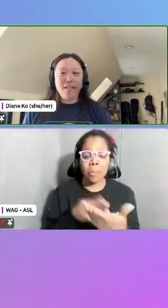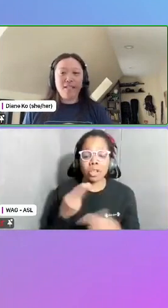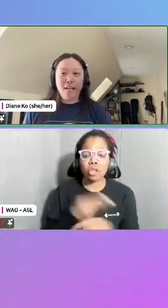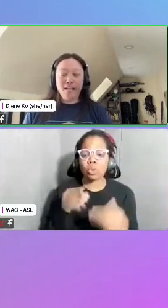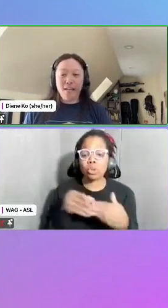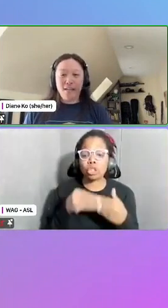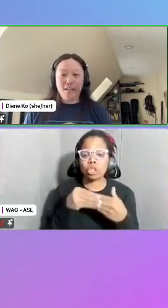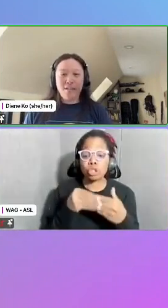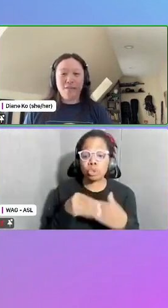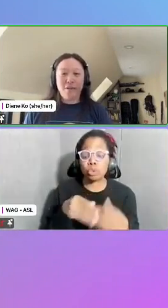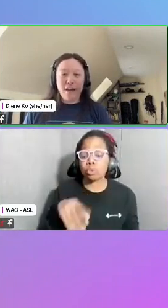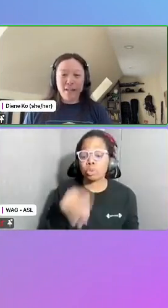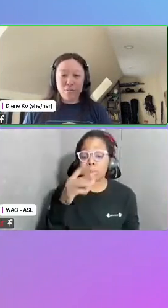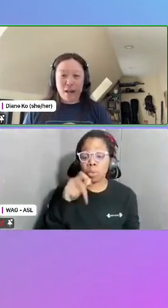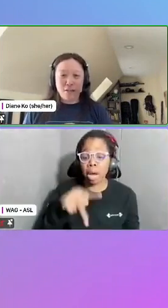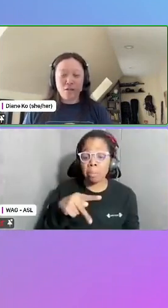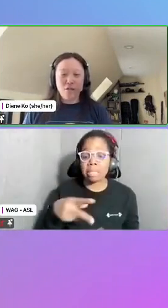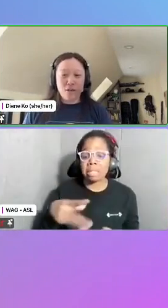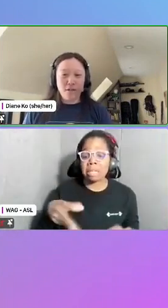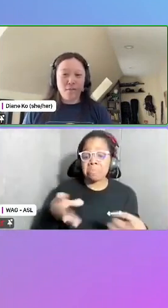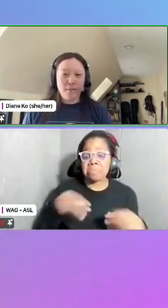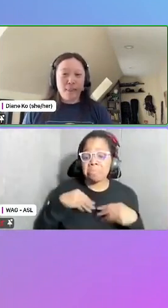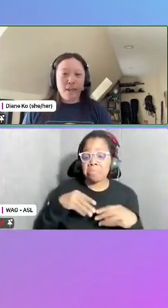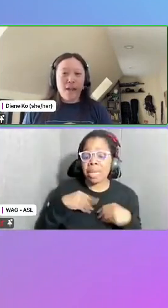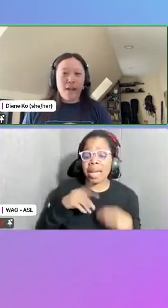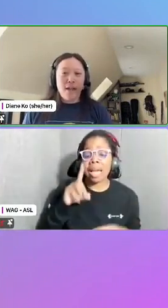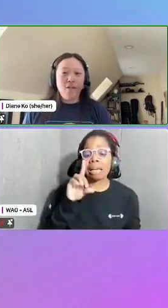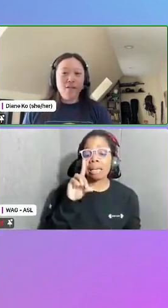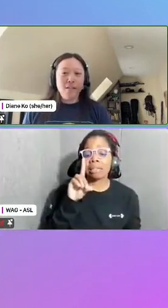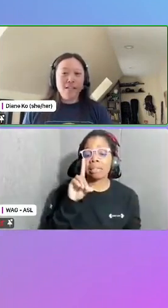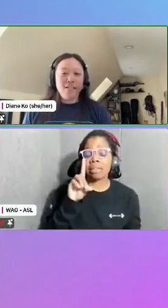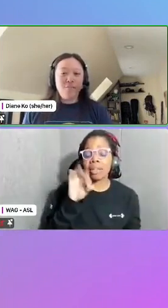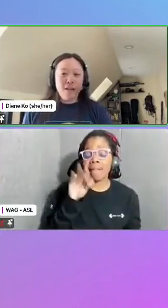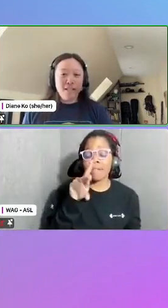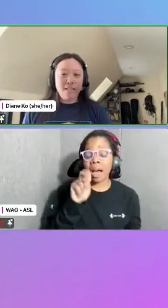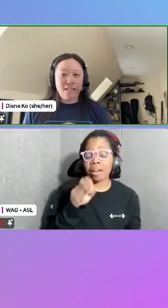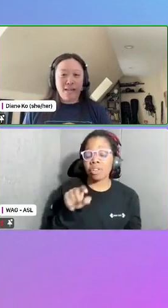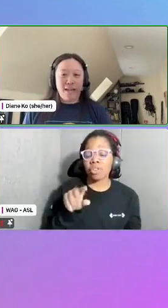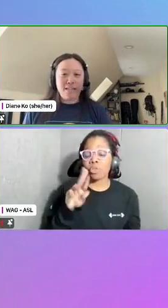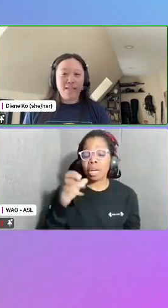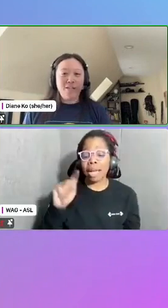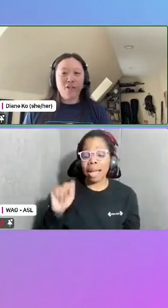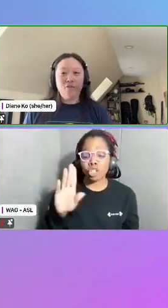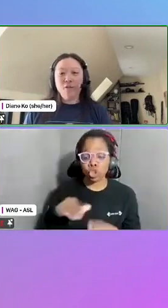have. Since all four of the card components are nested inside of the same section component, they will have the